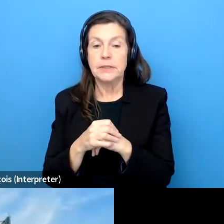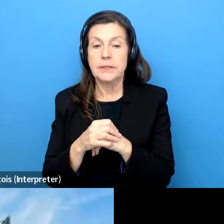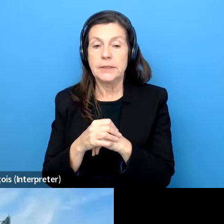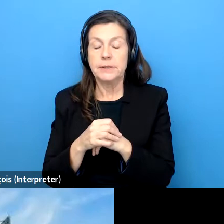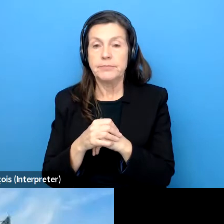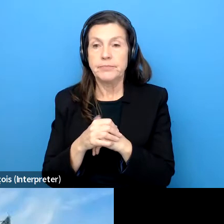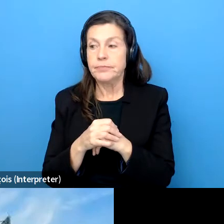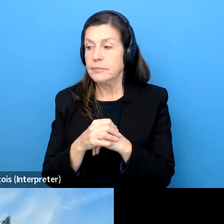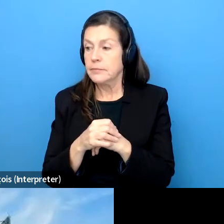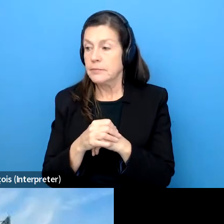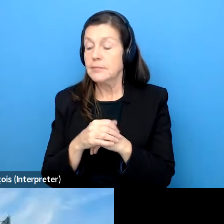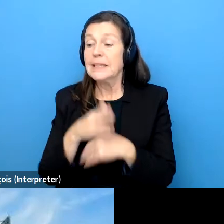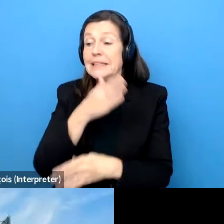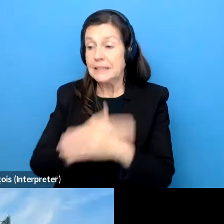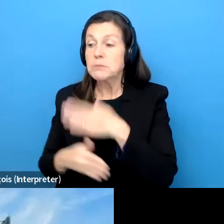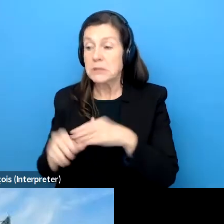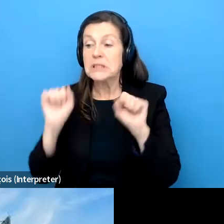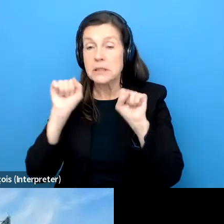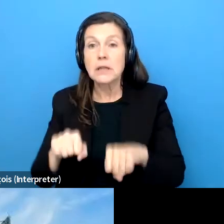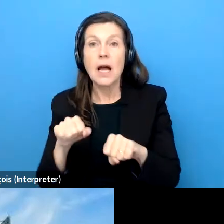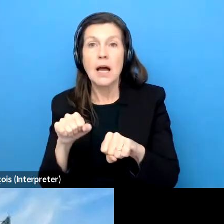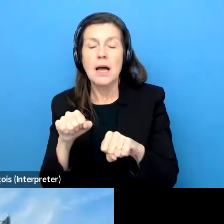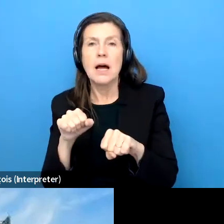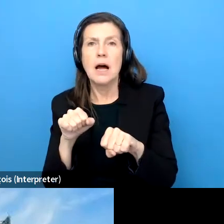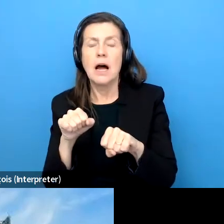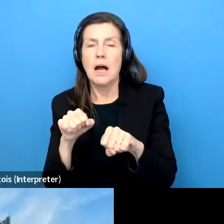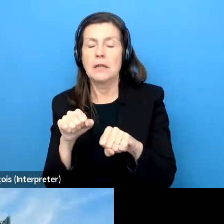Disabilities can be created for the exploitation,